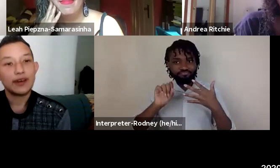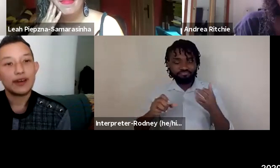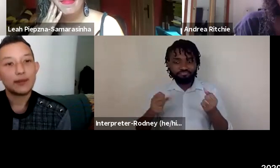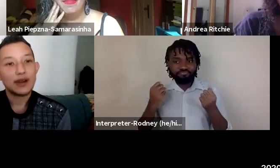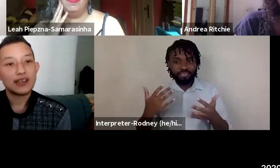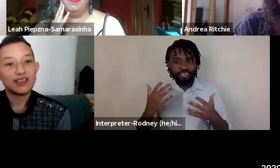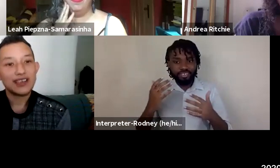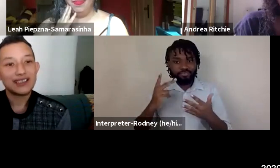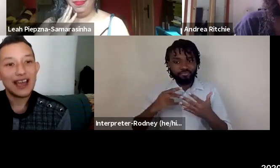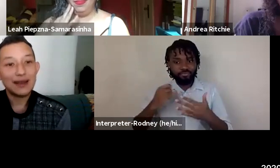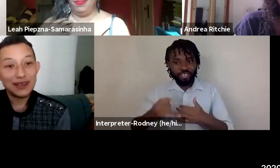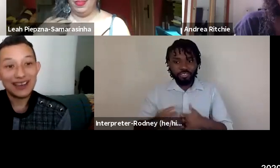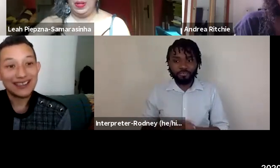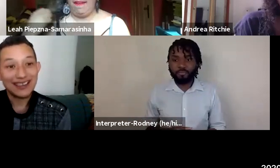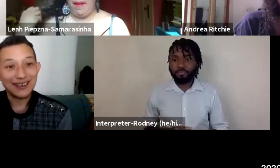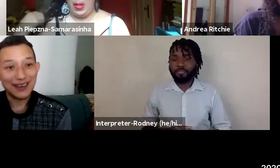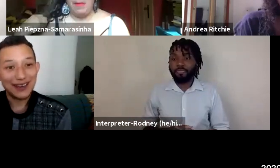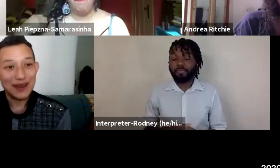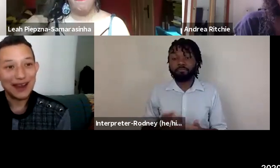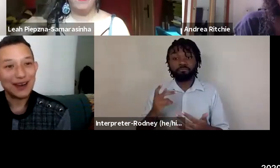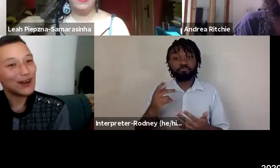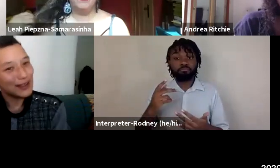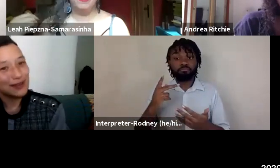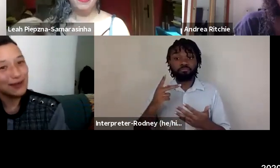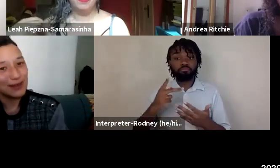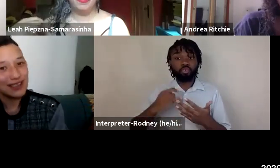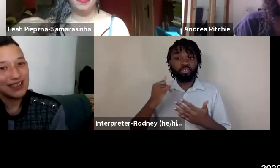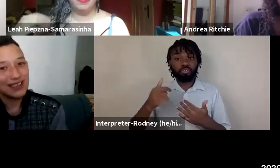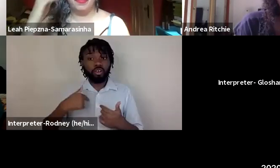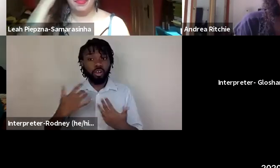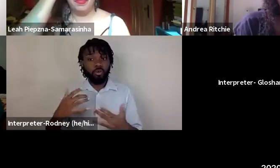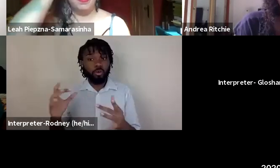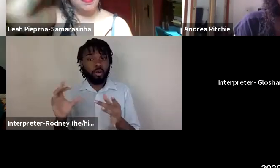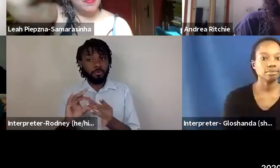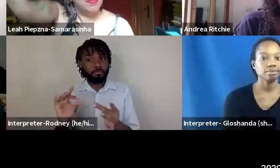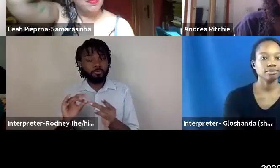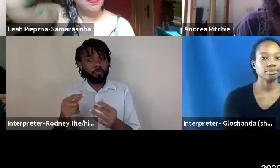The projects I would like to lift up and encourage folks to check out